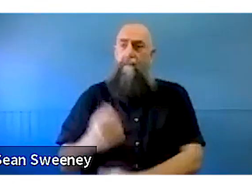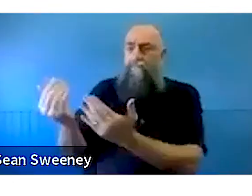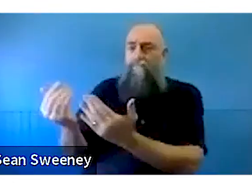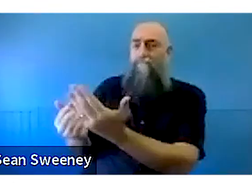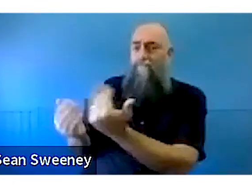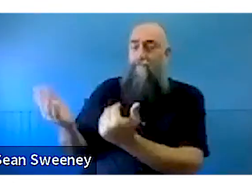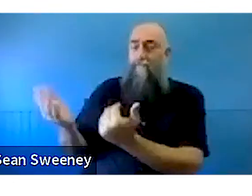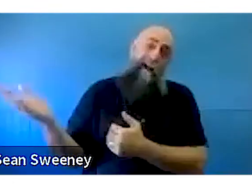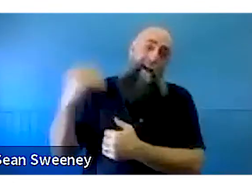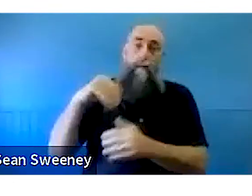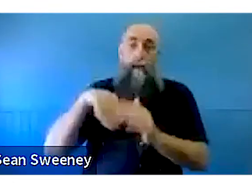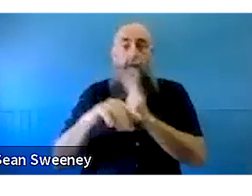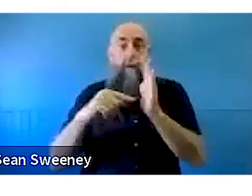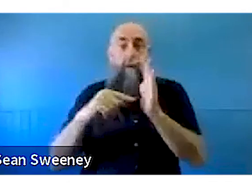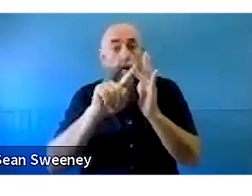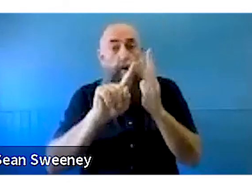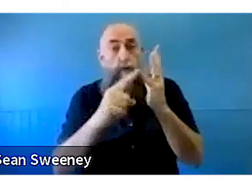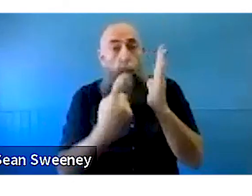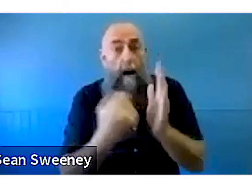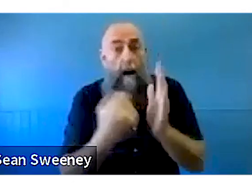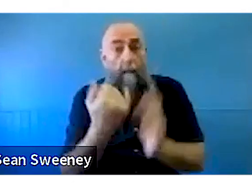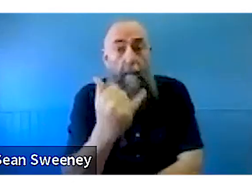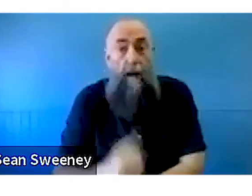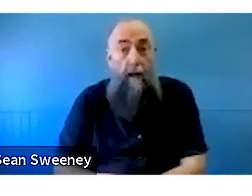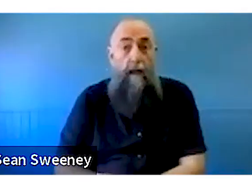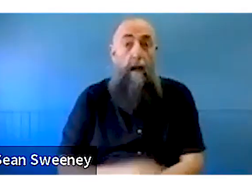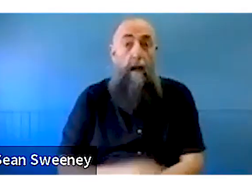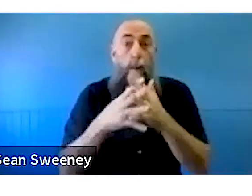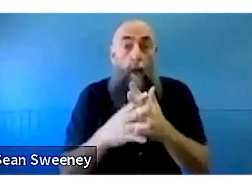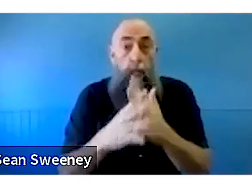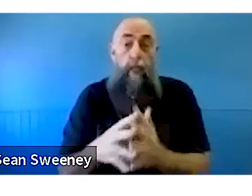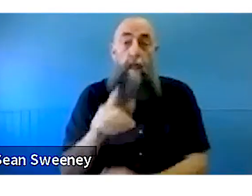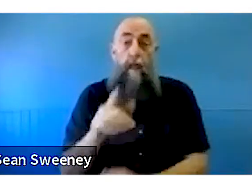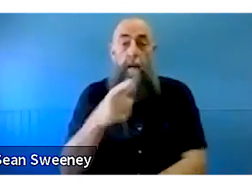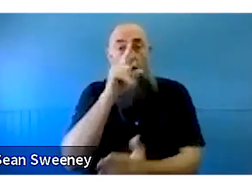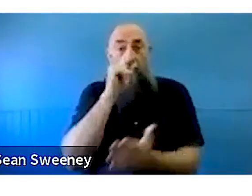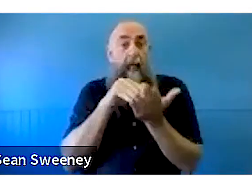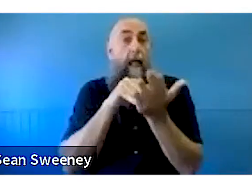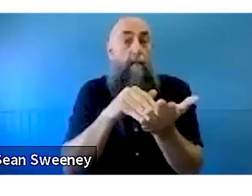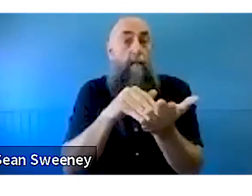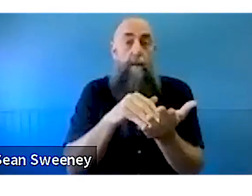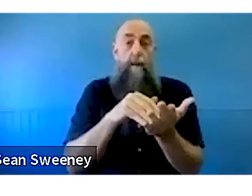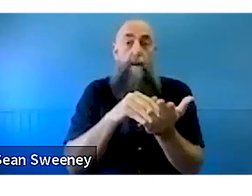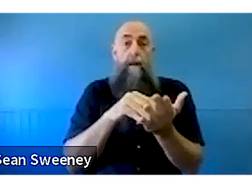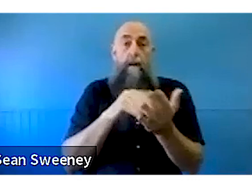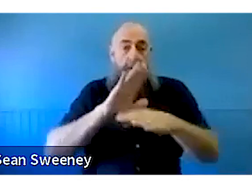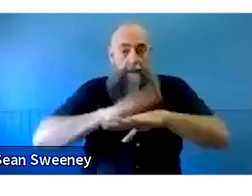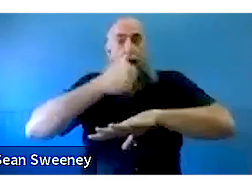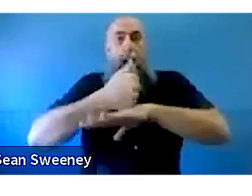You might be able to broker a partnership to have an Auslan